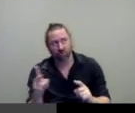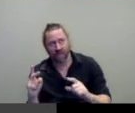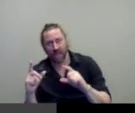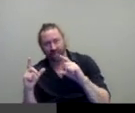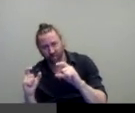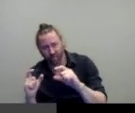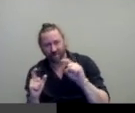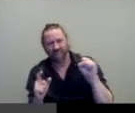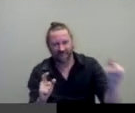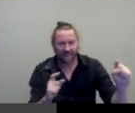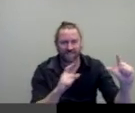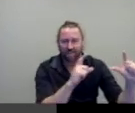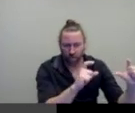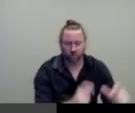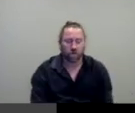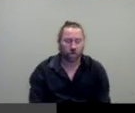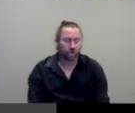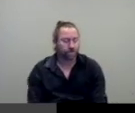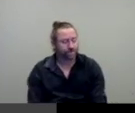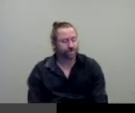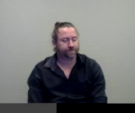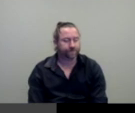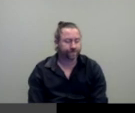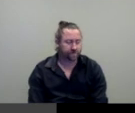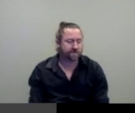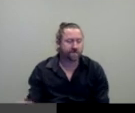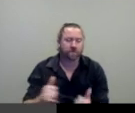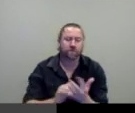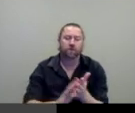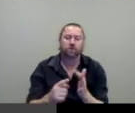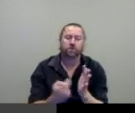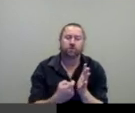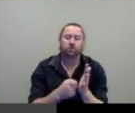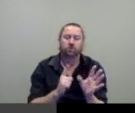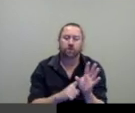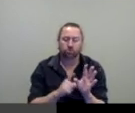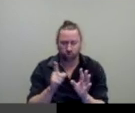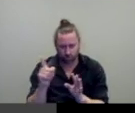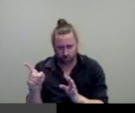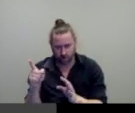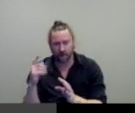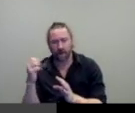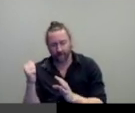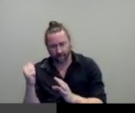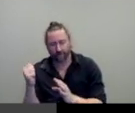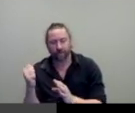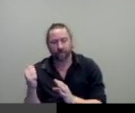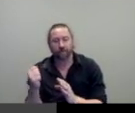re-photographing existing photos Sherrie Levine also introduces a gendered element in her